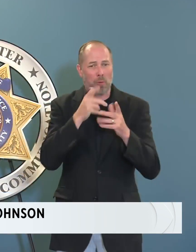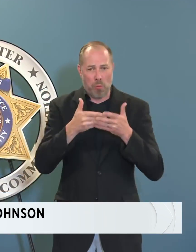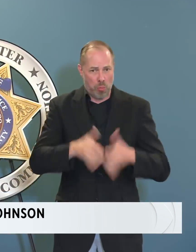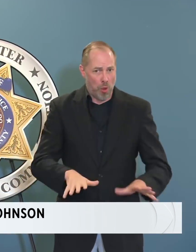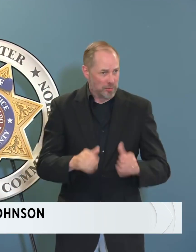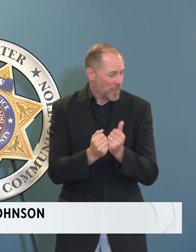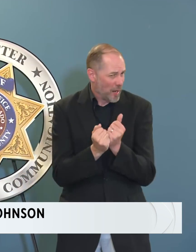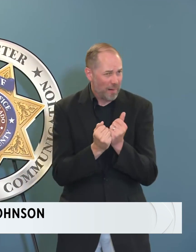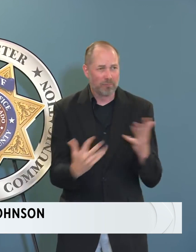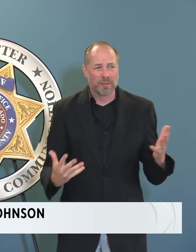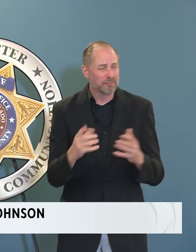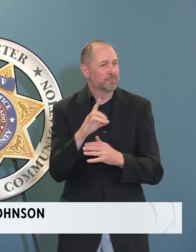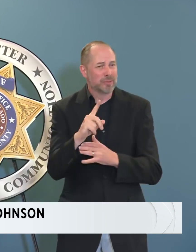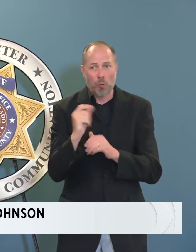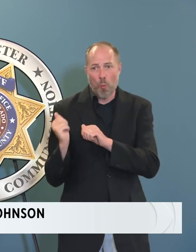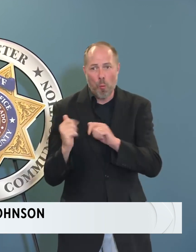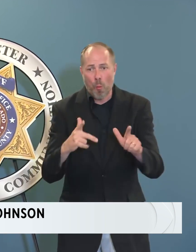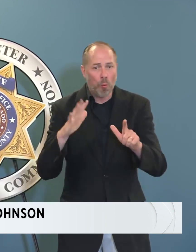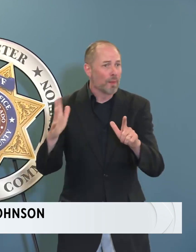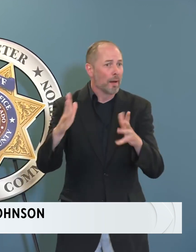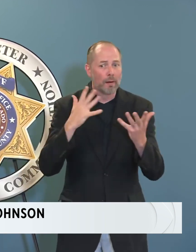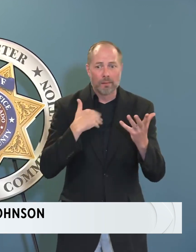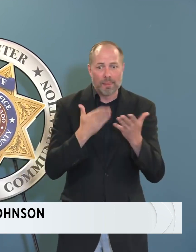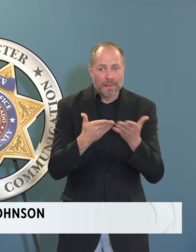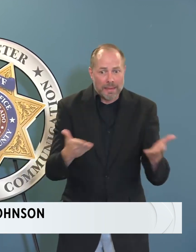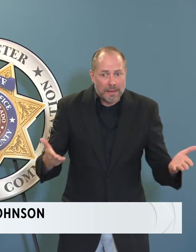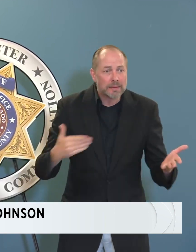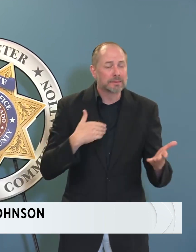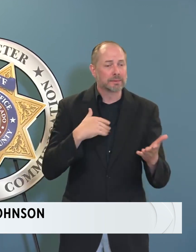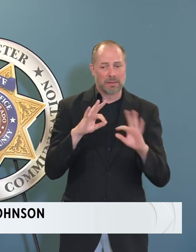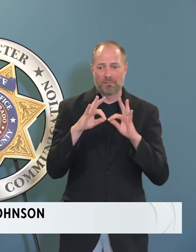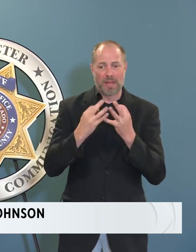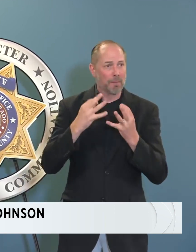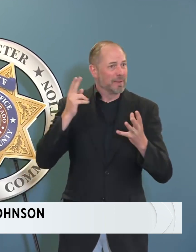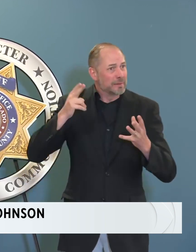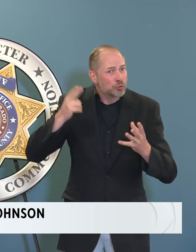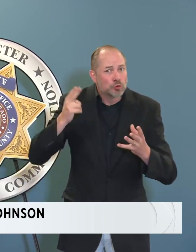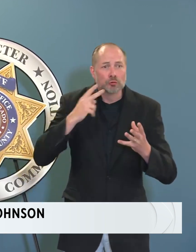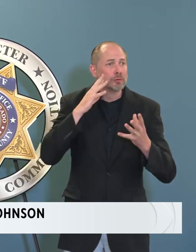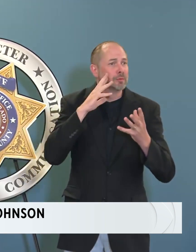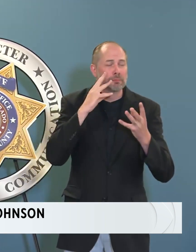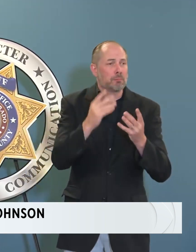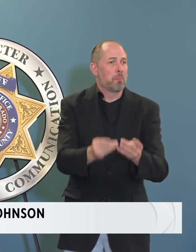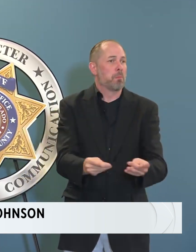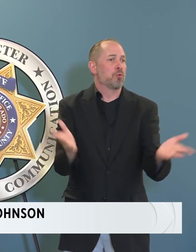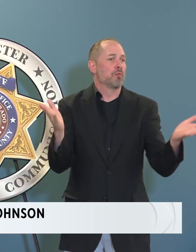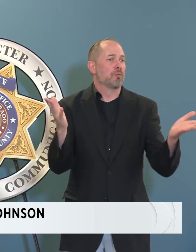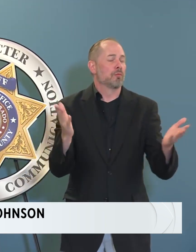ESTIMATES HAVE IT BEING NEARLY 1000. WITH EVERY HOME THAT BURNED THAT DAY, PEOPLE LOST